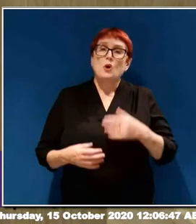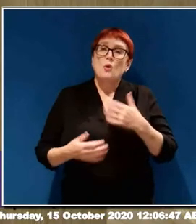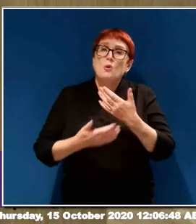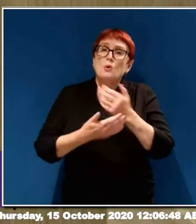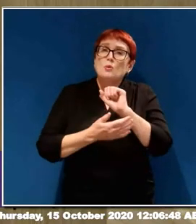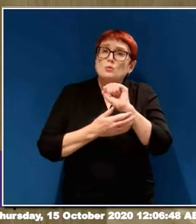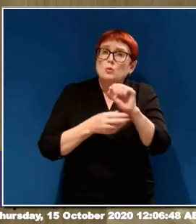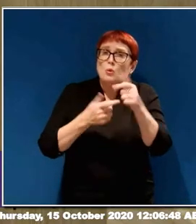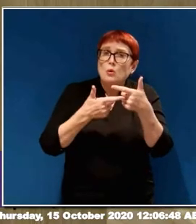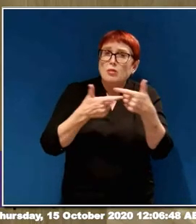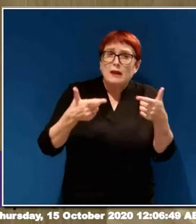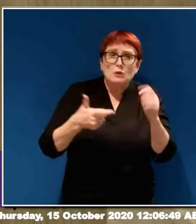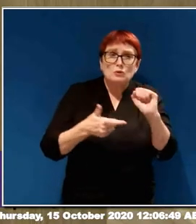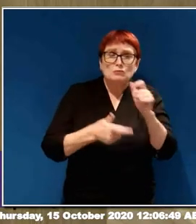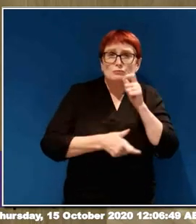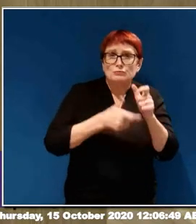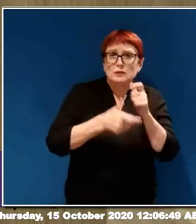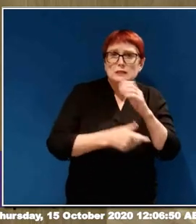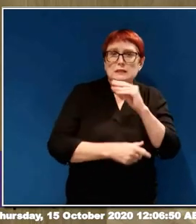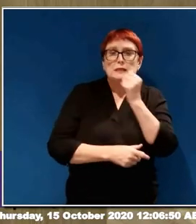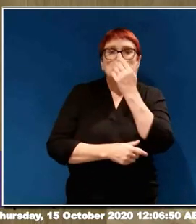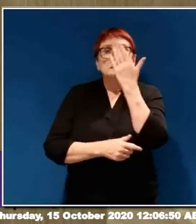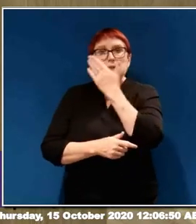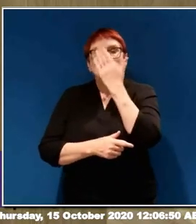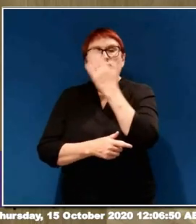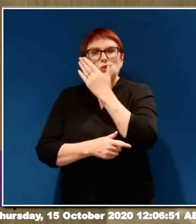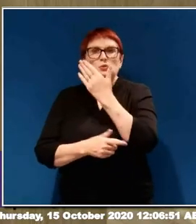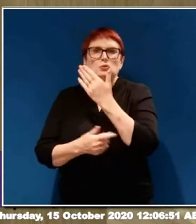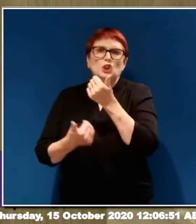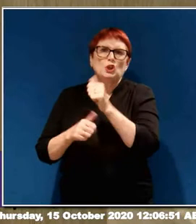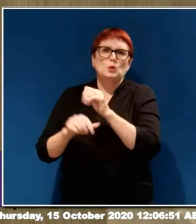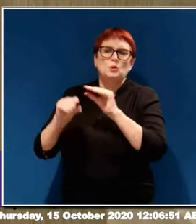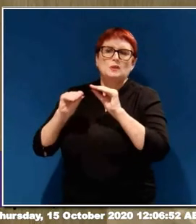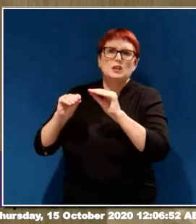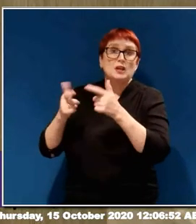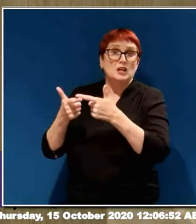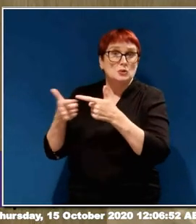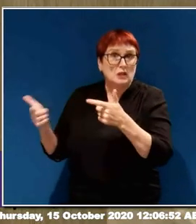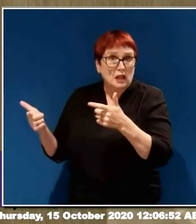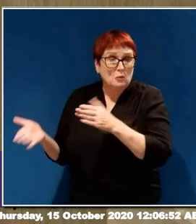"special education" language and some schools are within the "inclusion of education" language. That's correct.